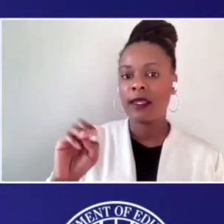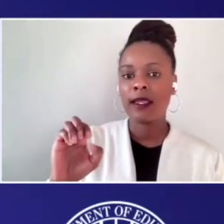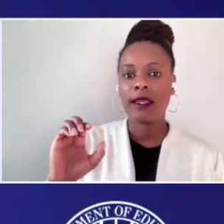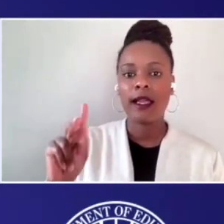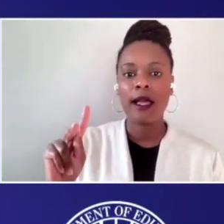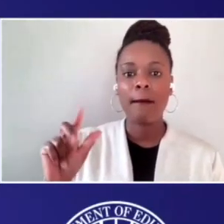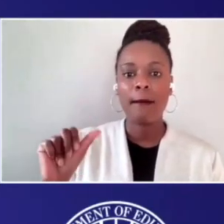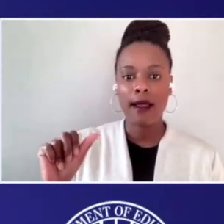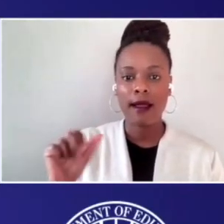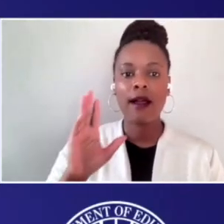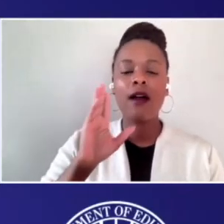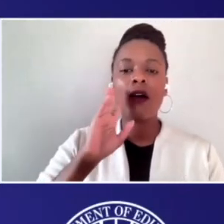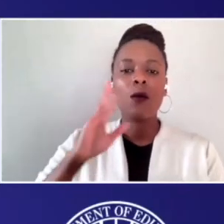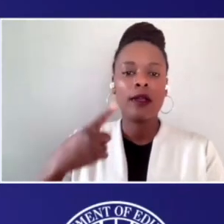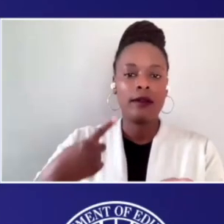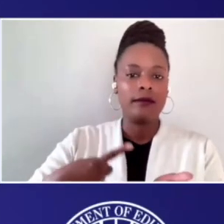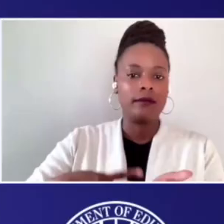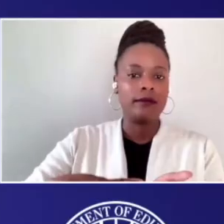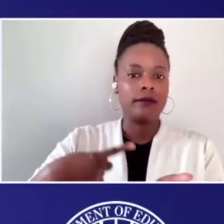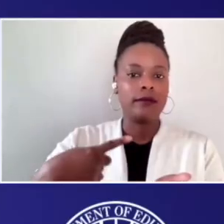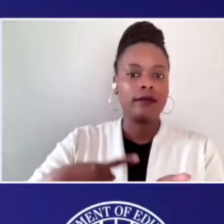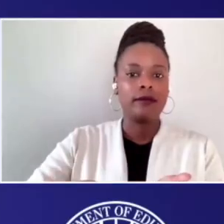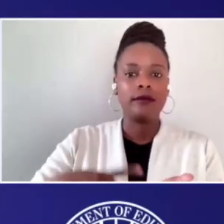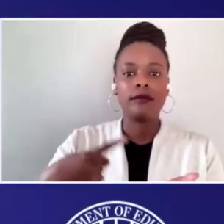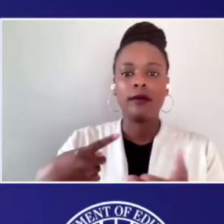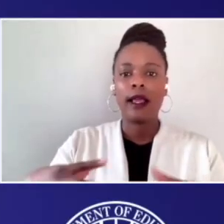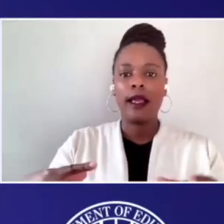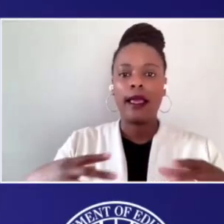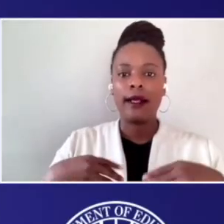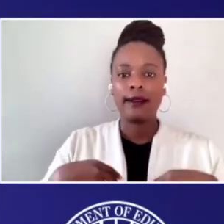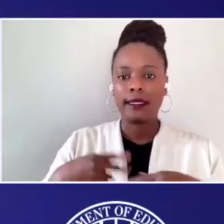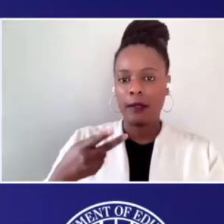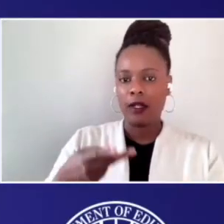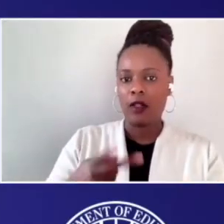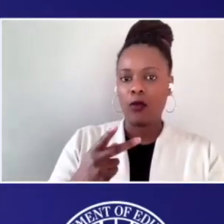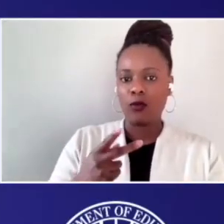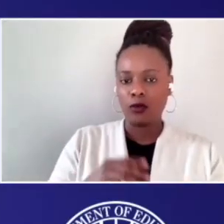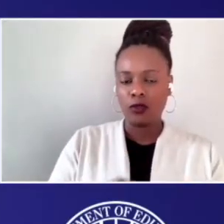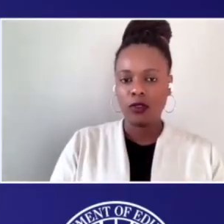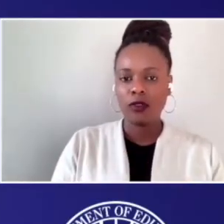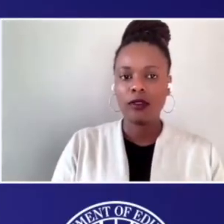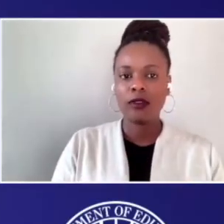conversation around accepted loans. We're not able to make any changes.